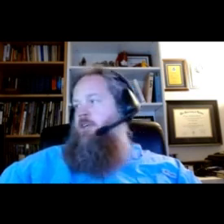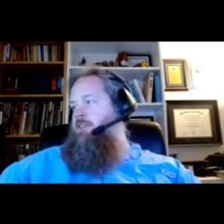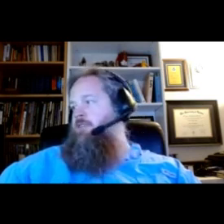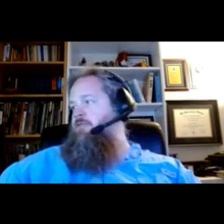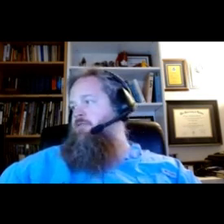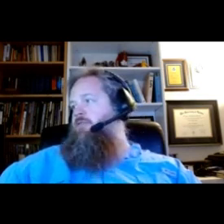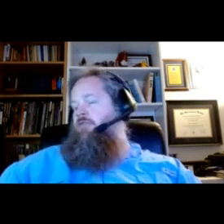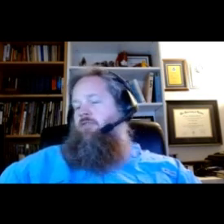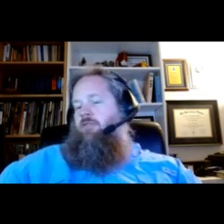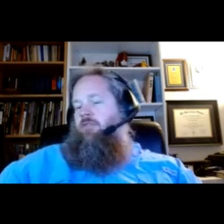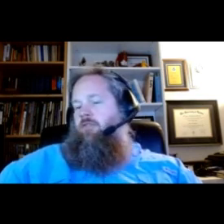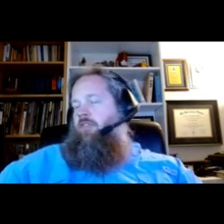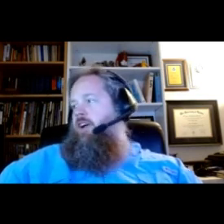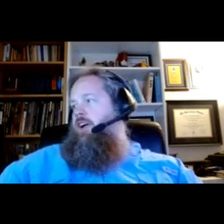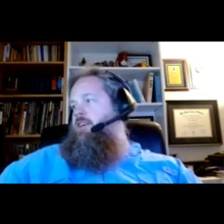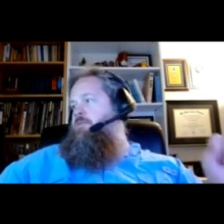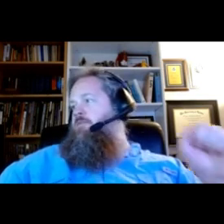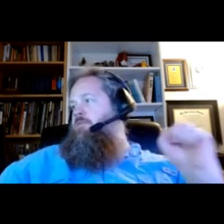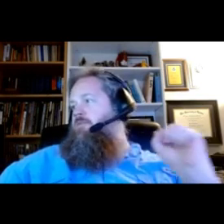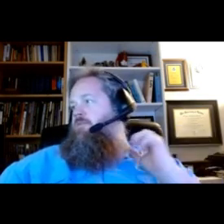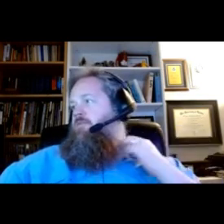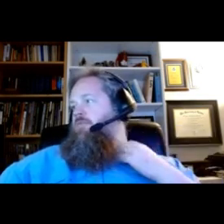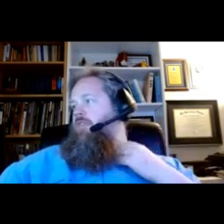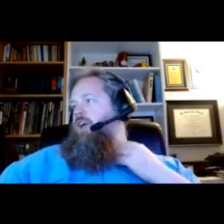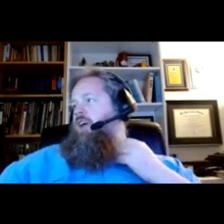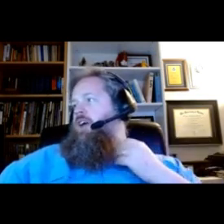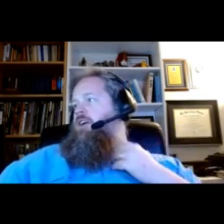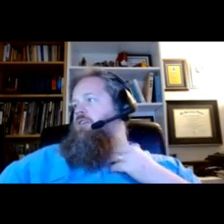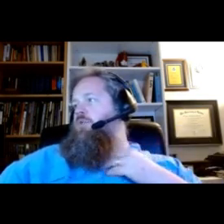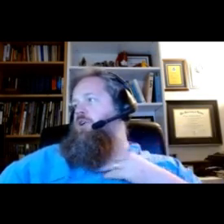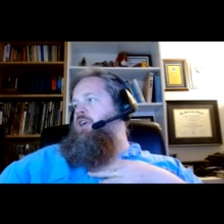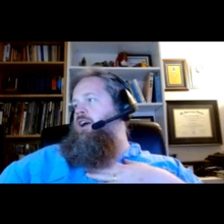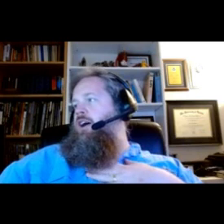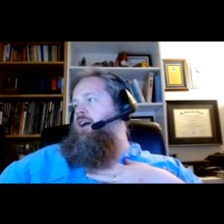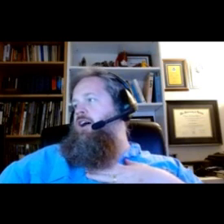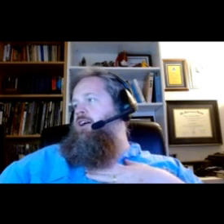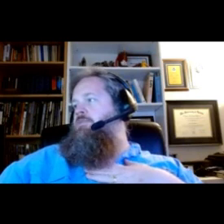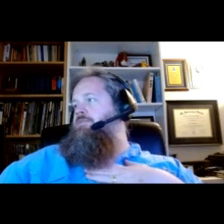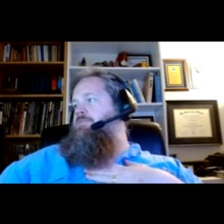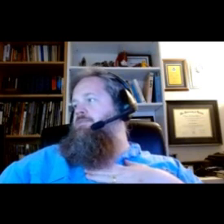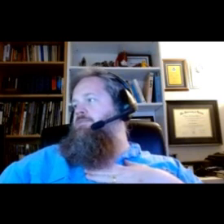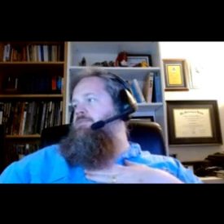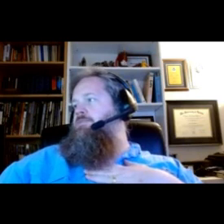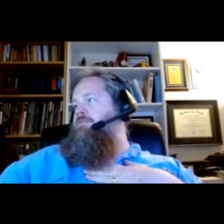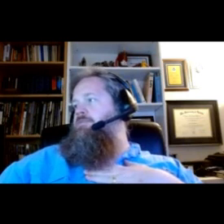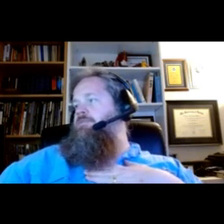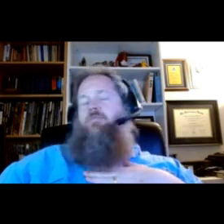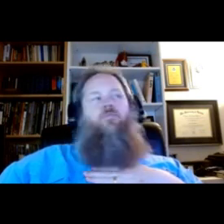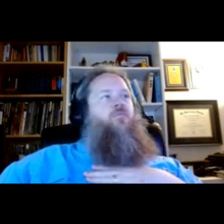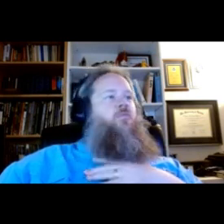Amara? We, uh. Amara Davis: I can get it to everyone.